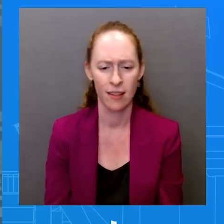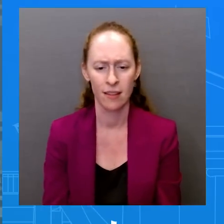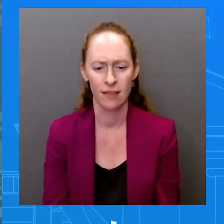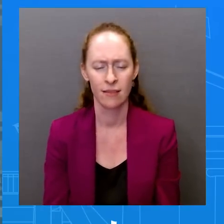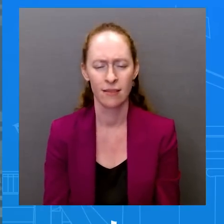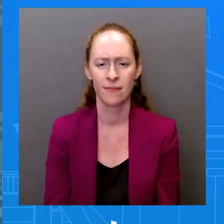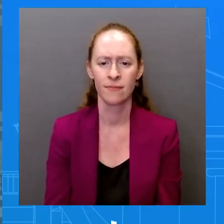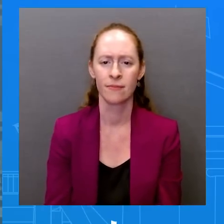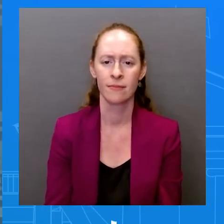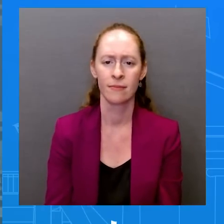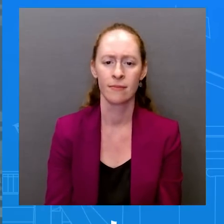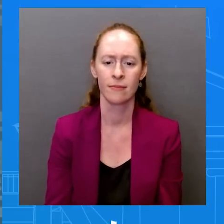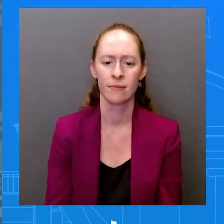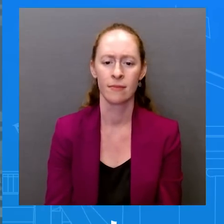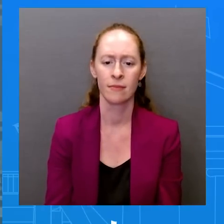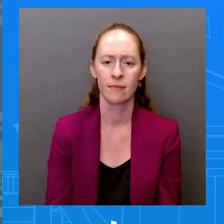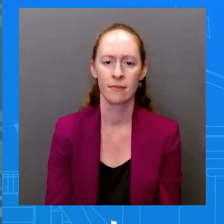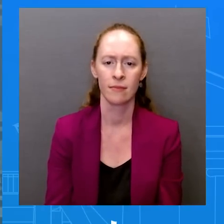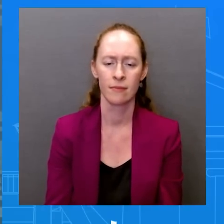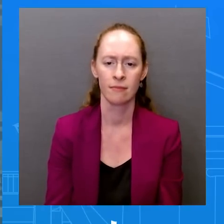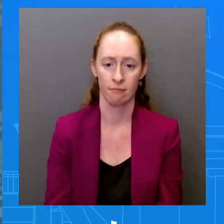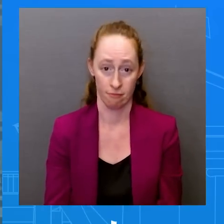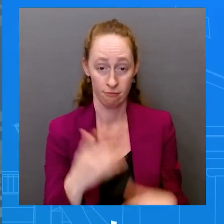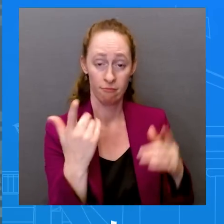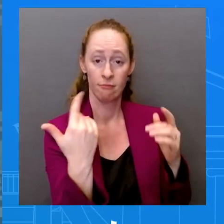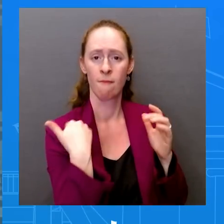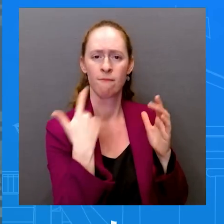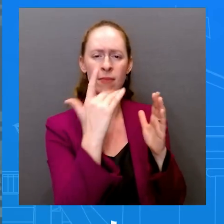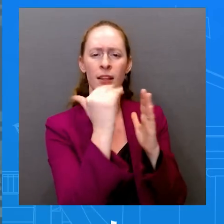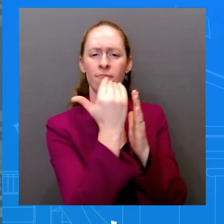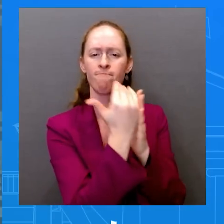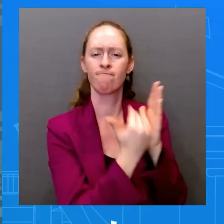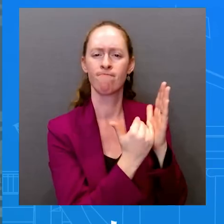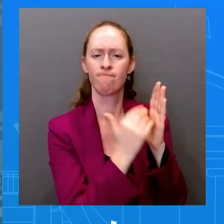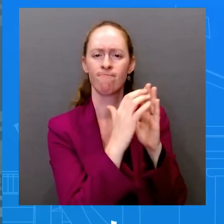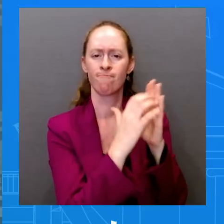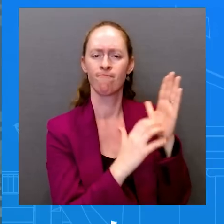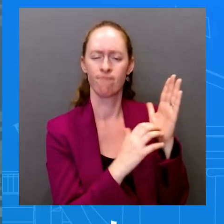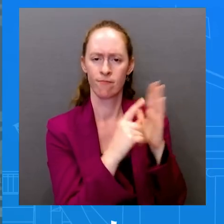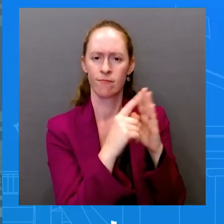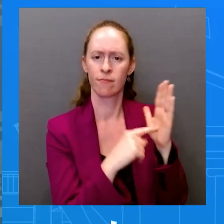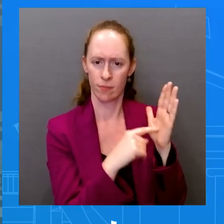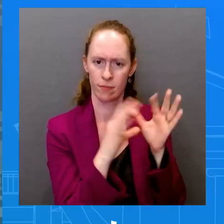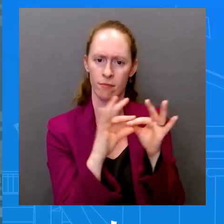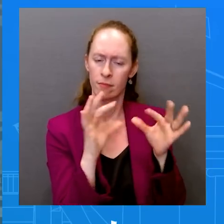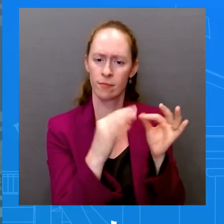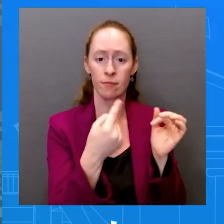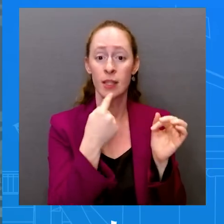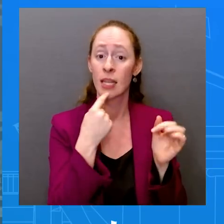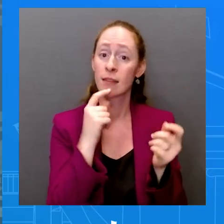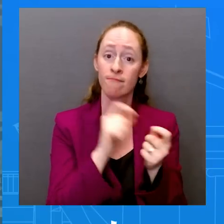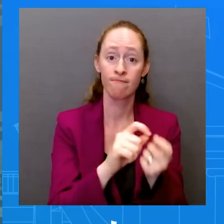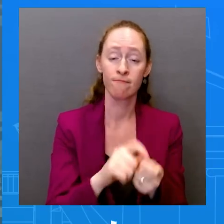allow Medicare to negotiate lowering costs for seniors -- that is reducing costs.